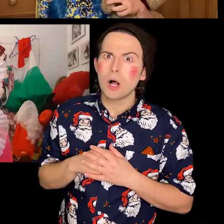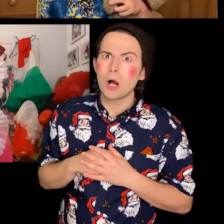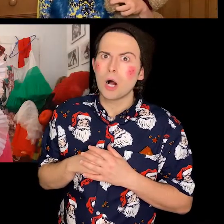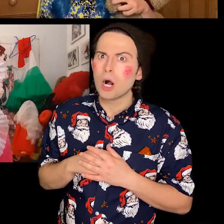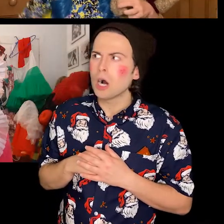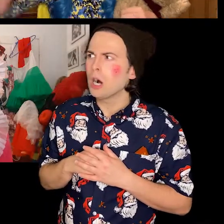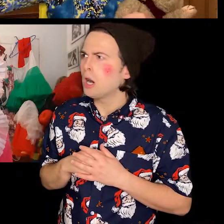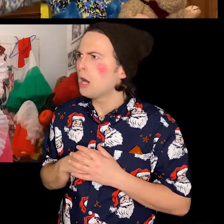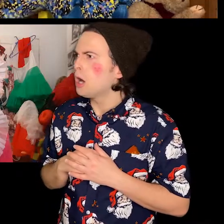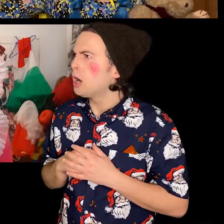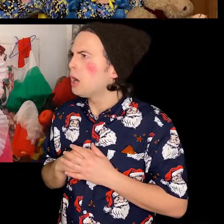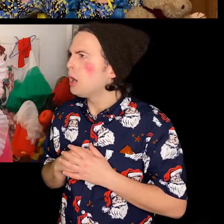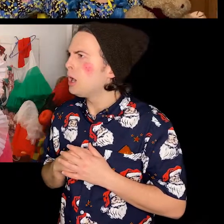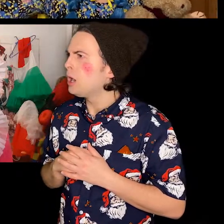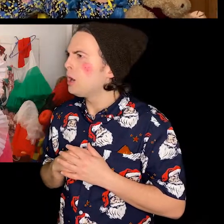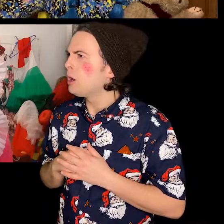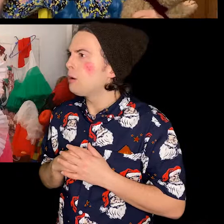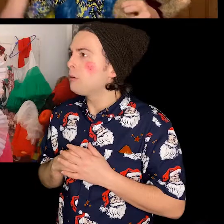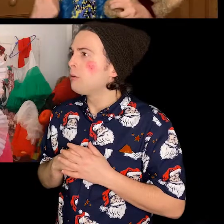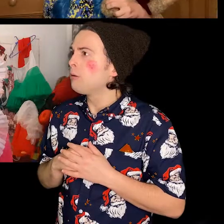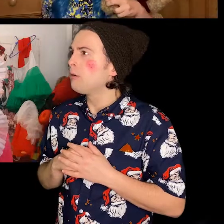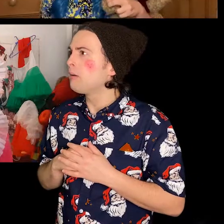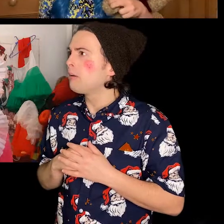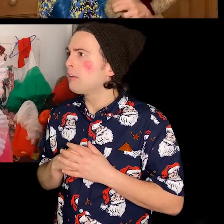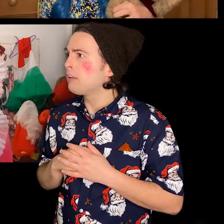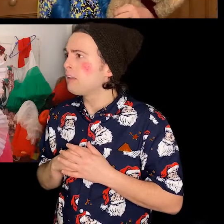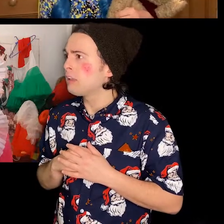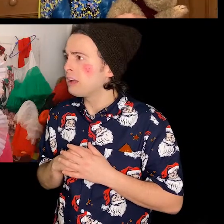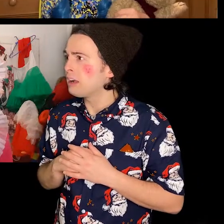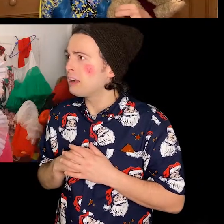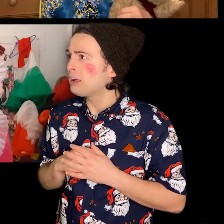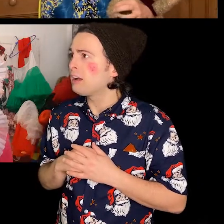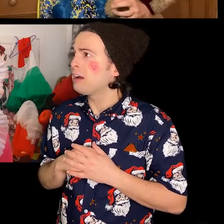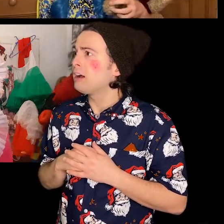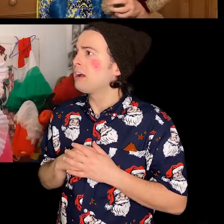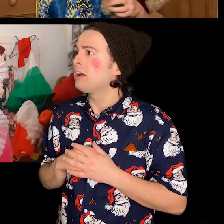Carina – You’re fired Wind – You’re fired Cyndi – You’re fired Senga – You’re fired